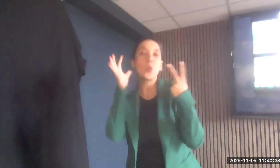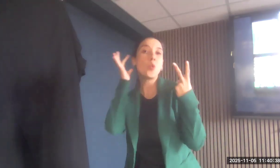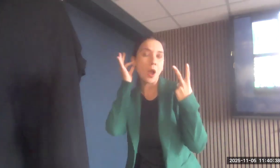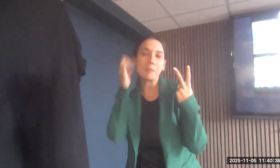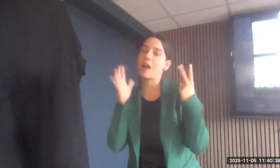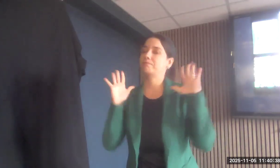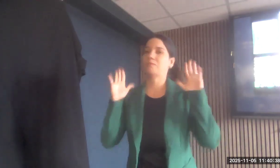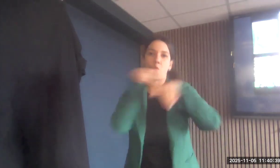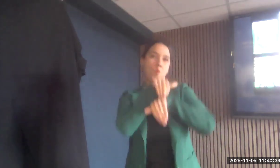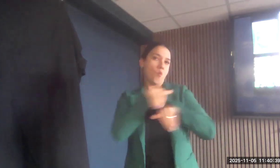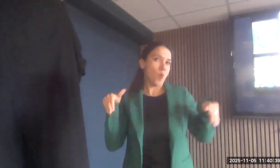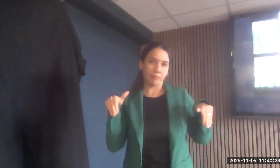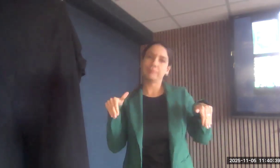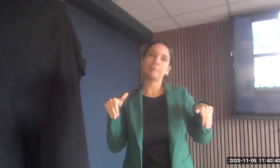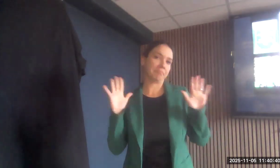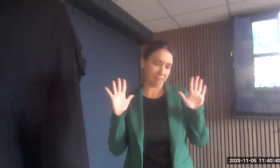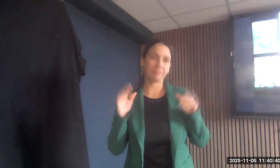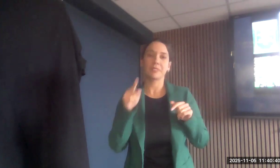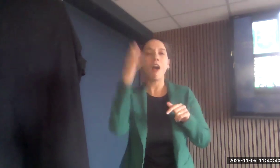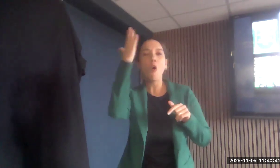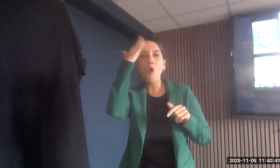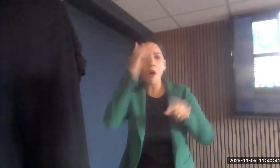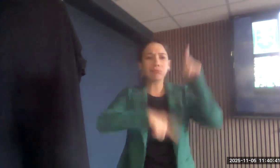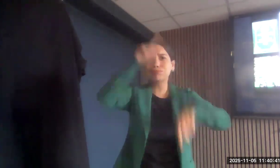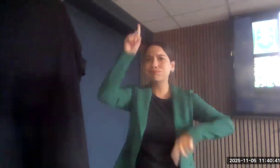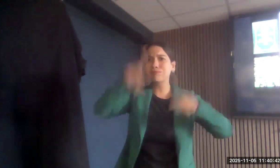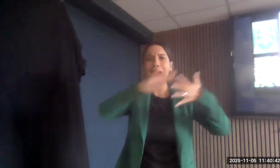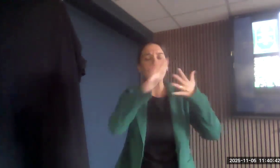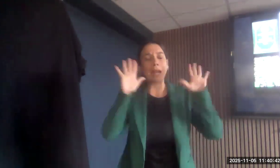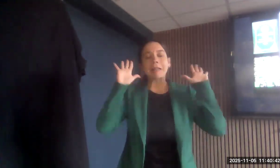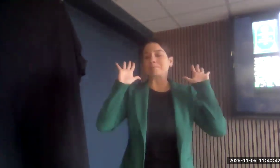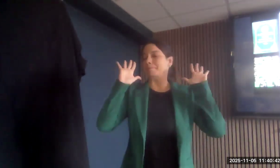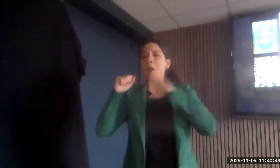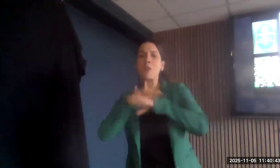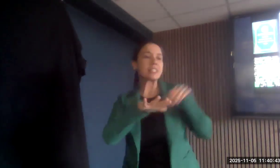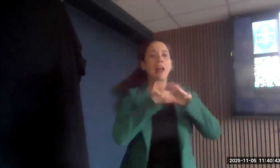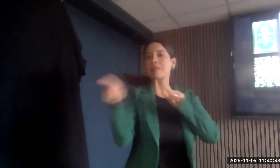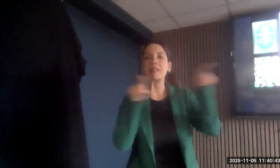The second researcher, Diniz, said that she didn't want to make any speculation around this.